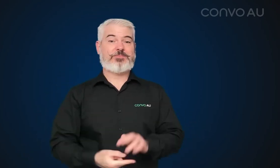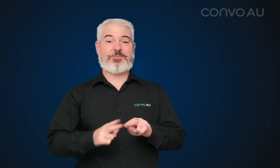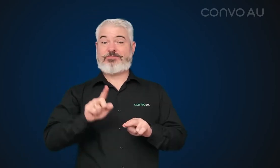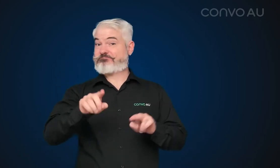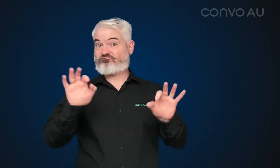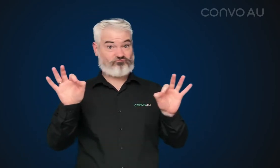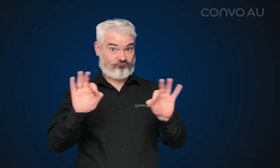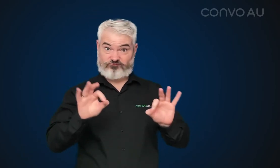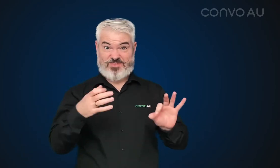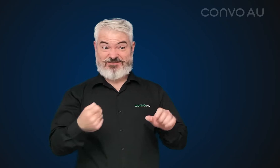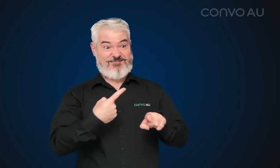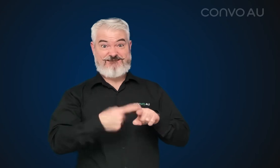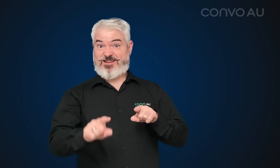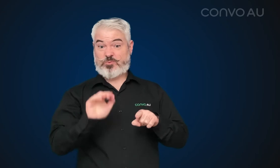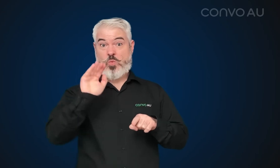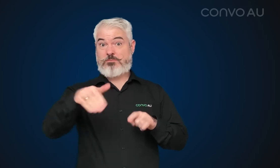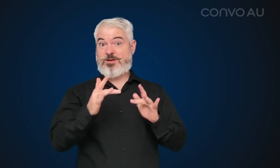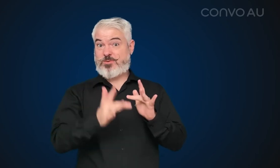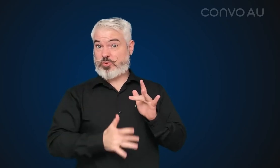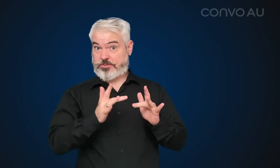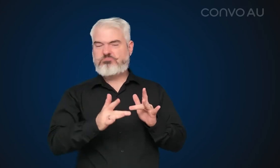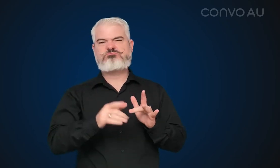If you do not have access to fast internet over wifi,